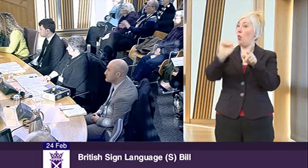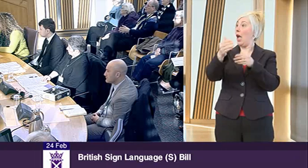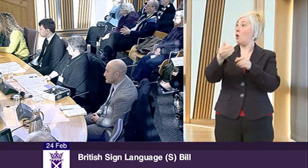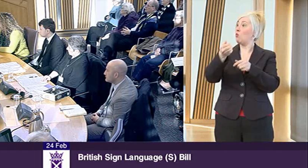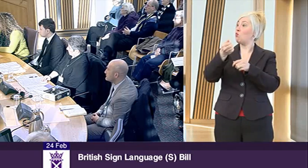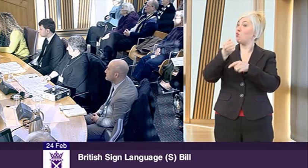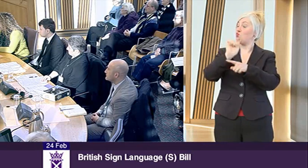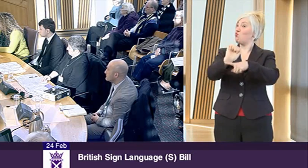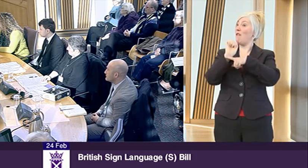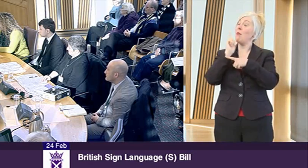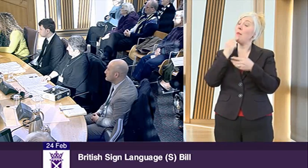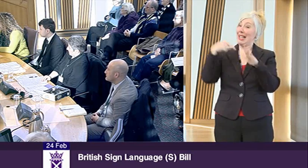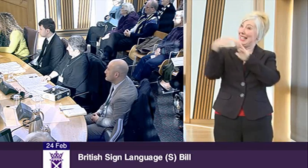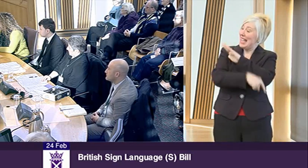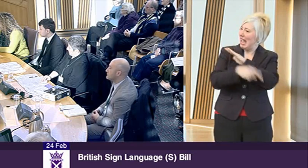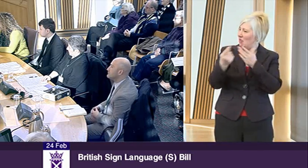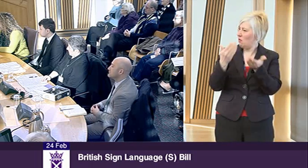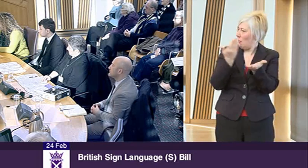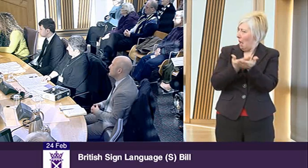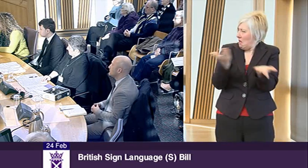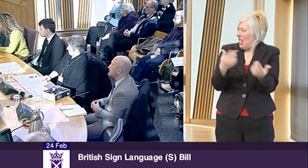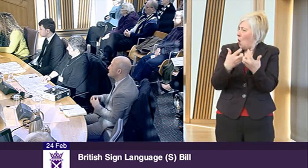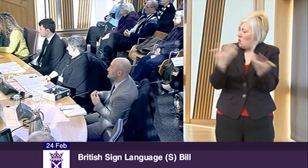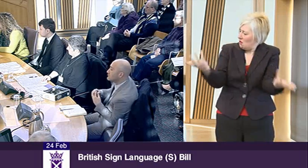from getting into debt, for example?